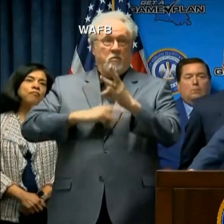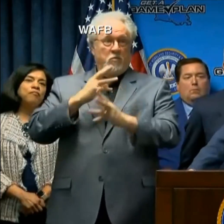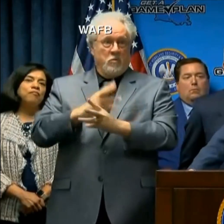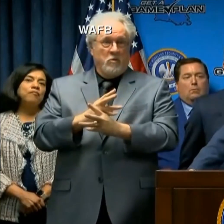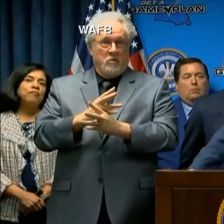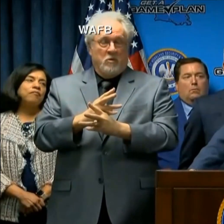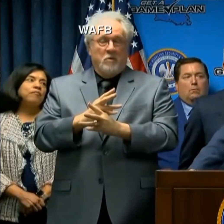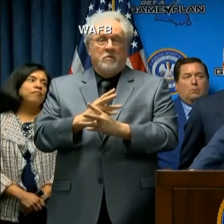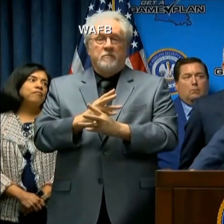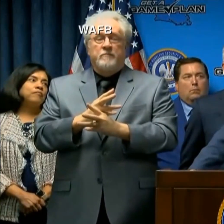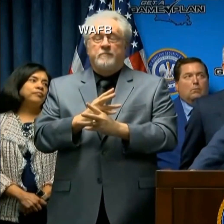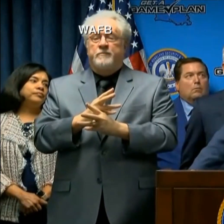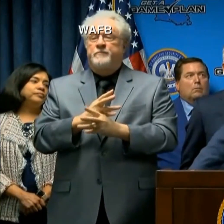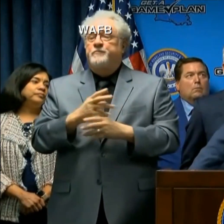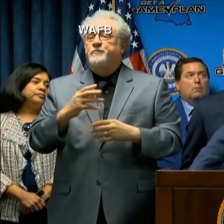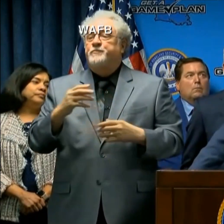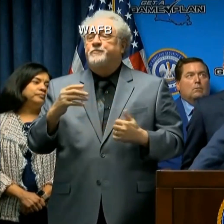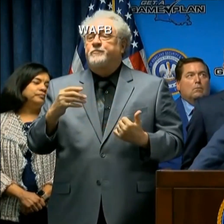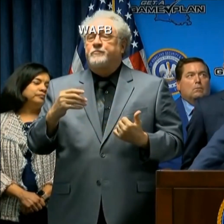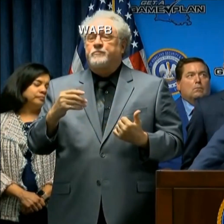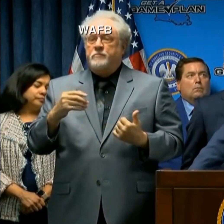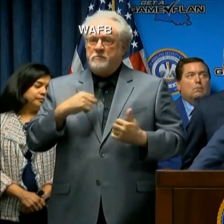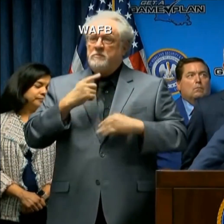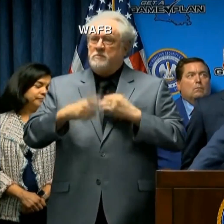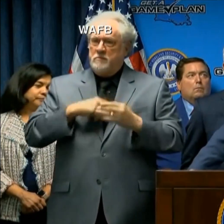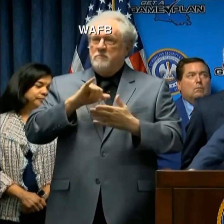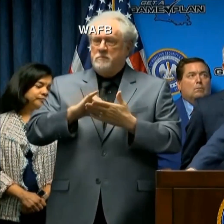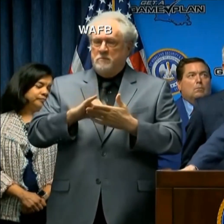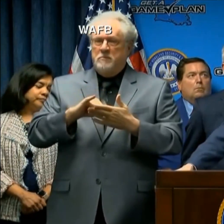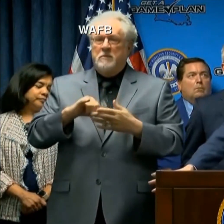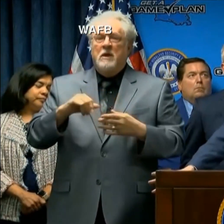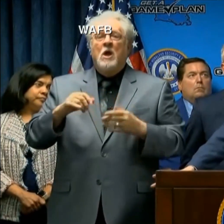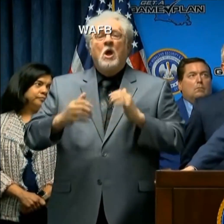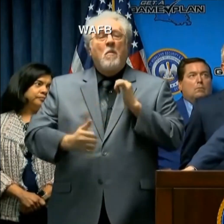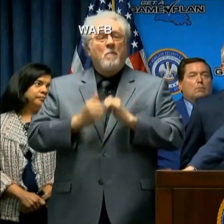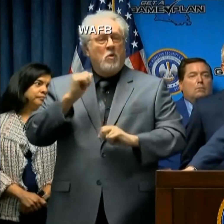numbers and data that we have about this epidemic is that most people have